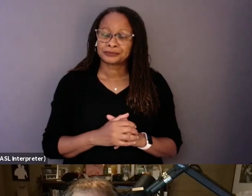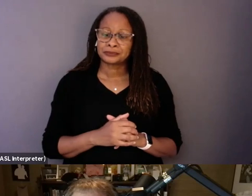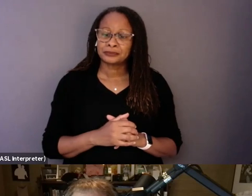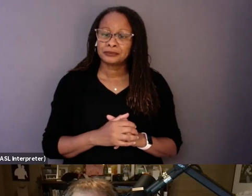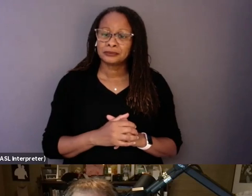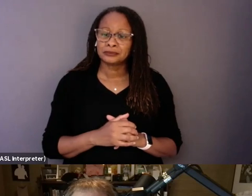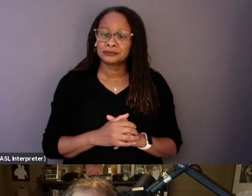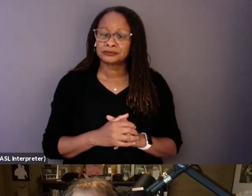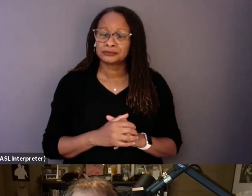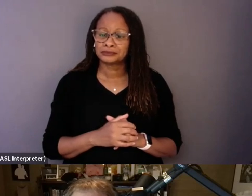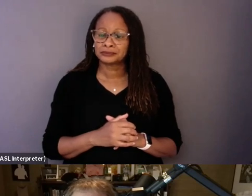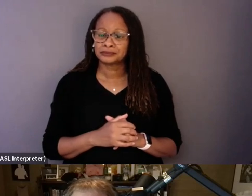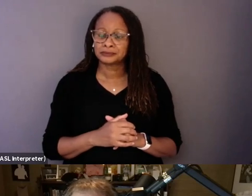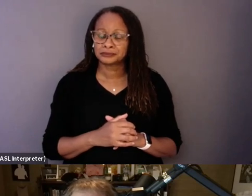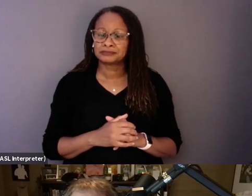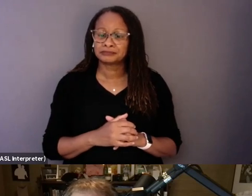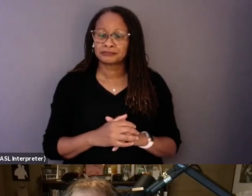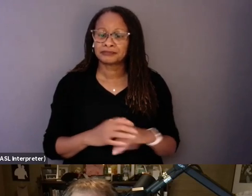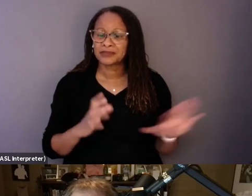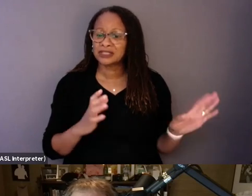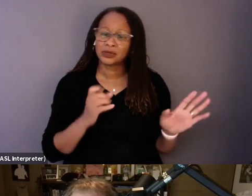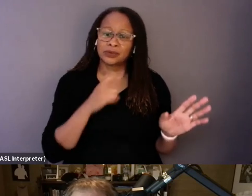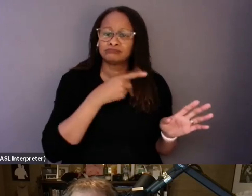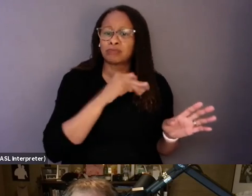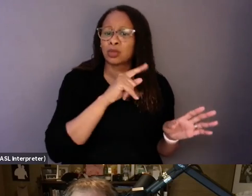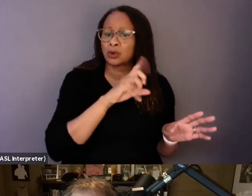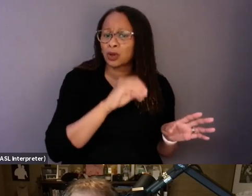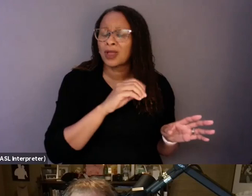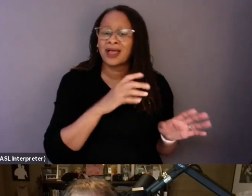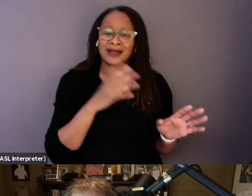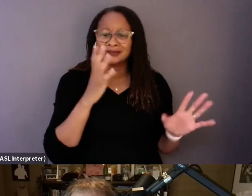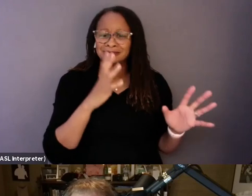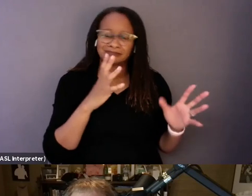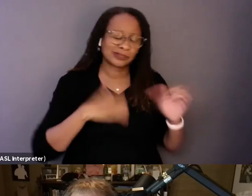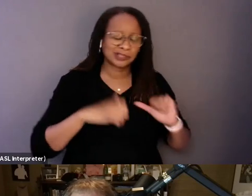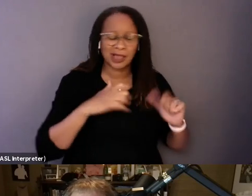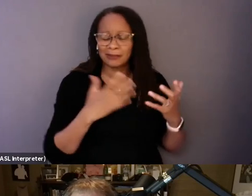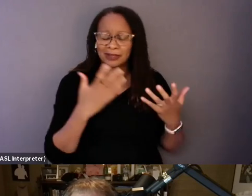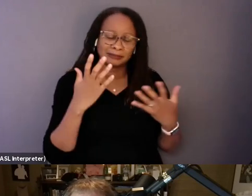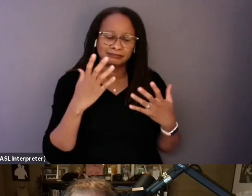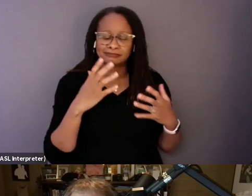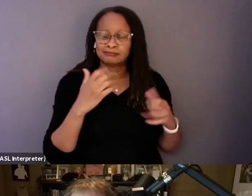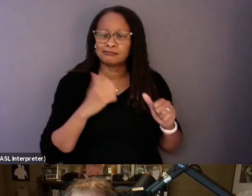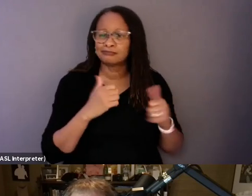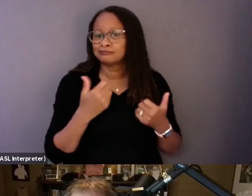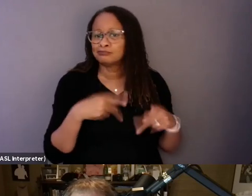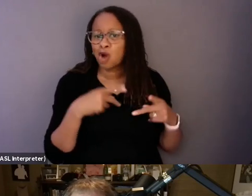Bluto being the sort of sloppy party guy and Jake being the cool dark side and Neighbors being the kind of uptight guy